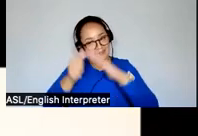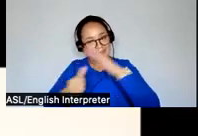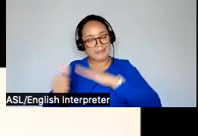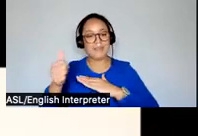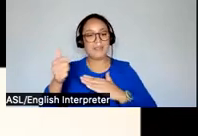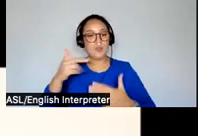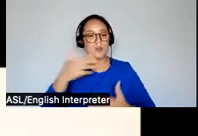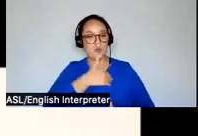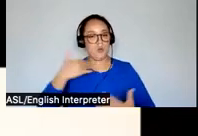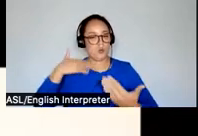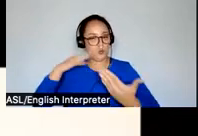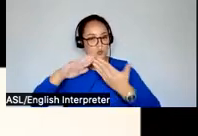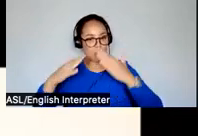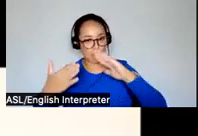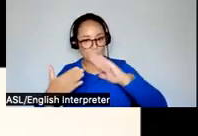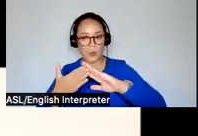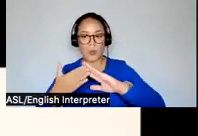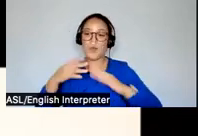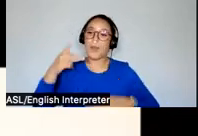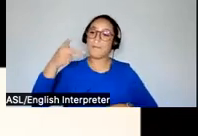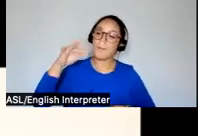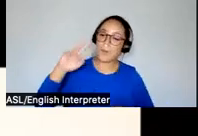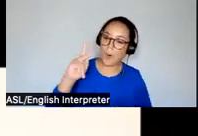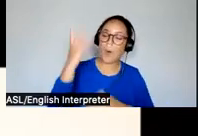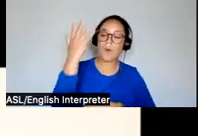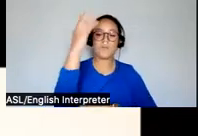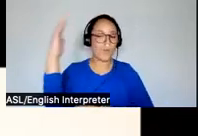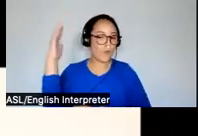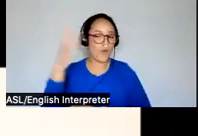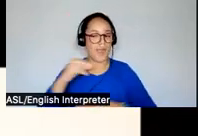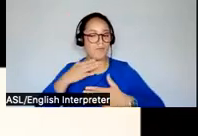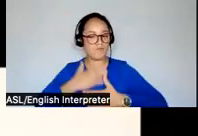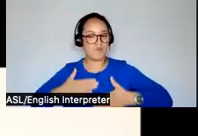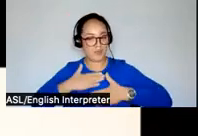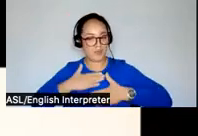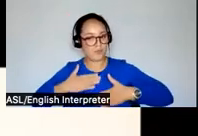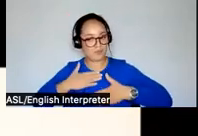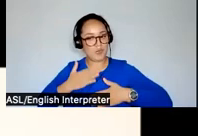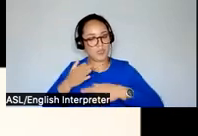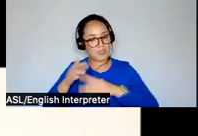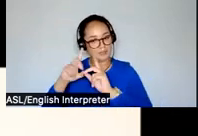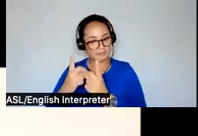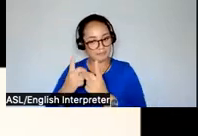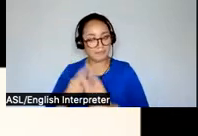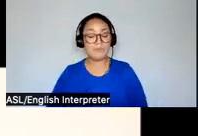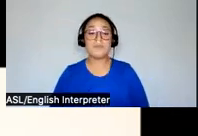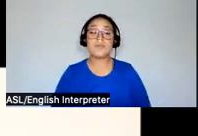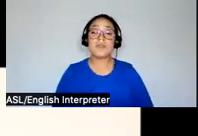and Recreation division. Part of my role with the city is to work with animating Toronto parks.